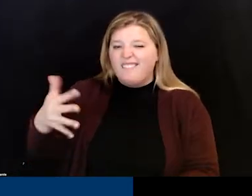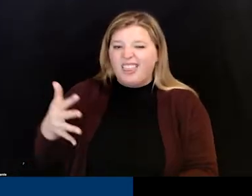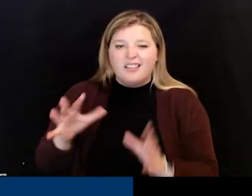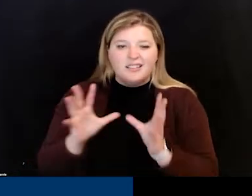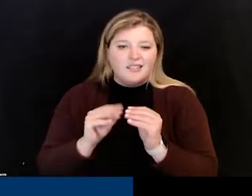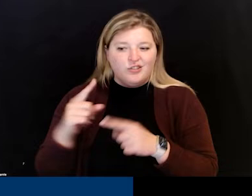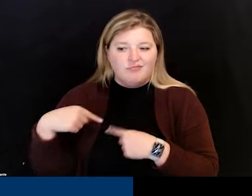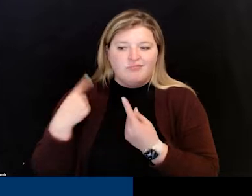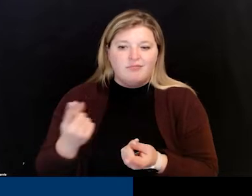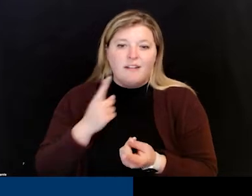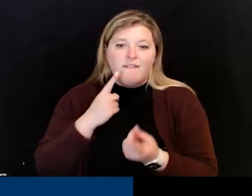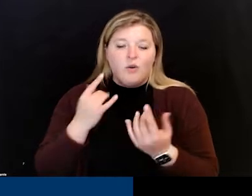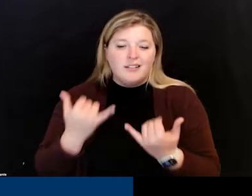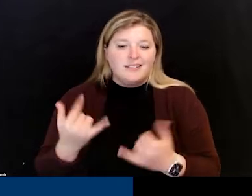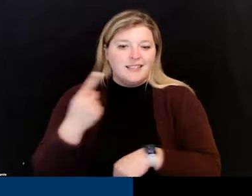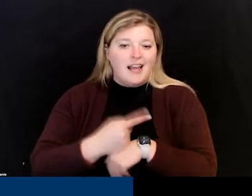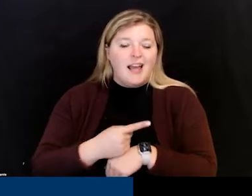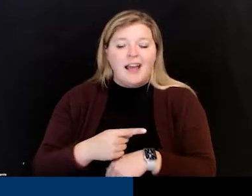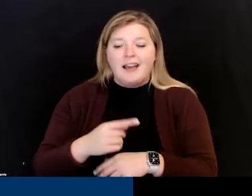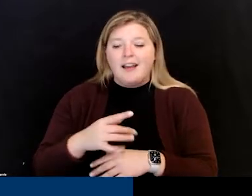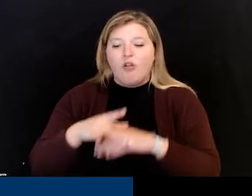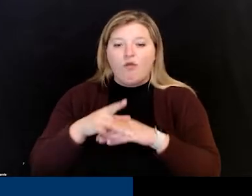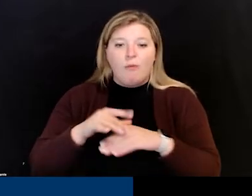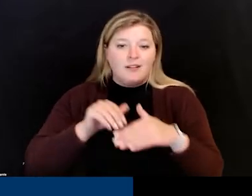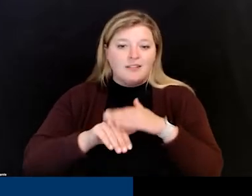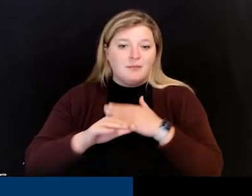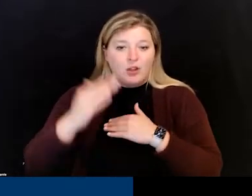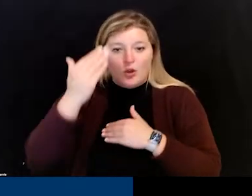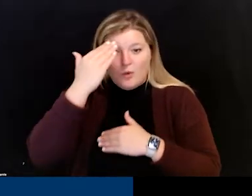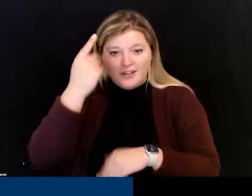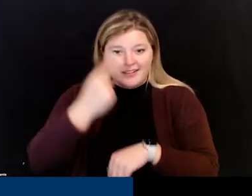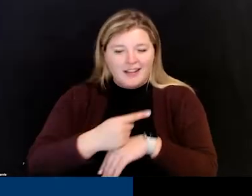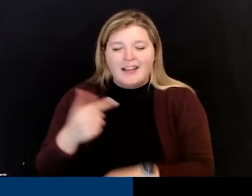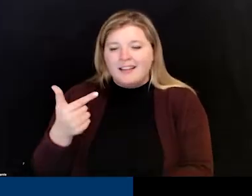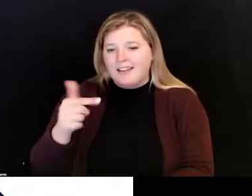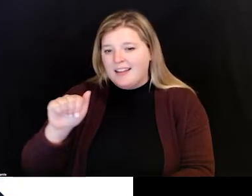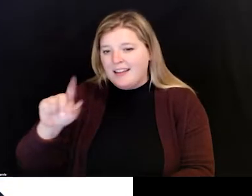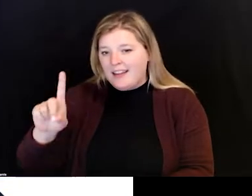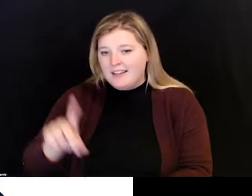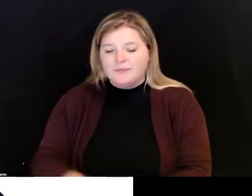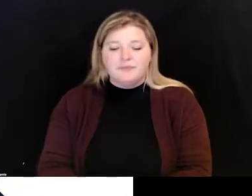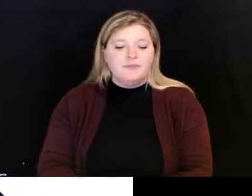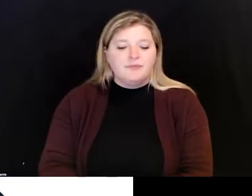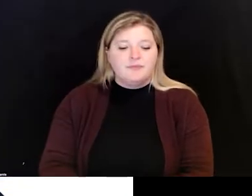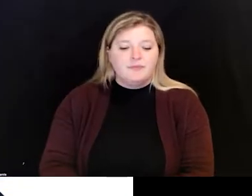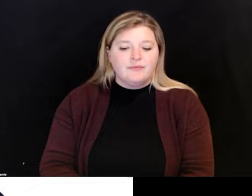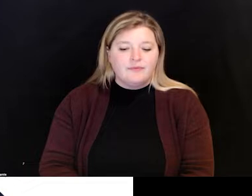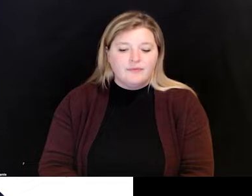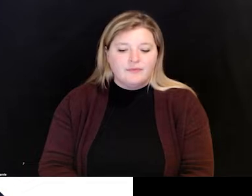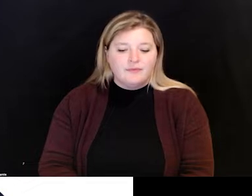of Global Accessibility Awareness Day. Next slide.